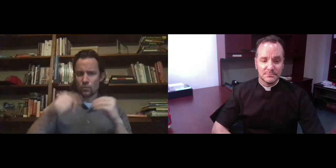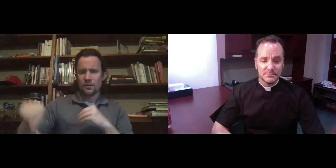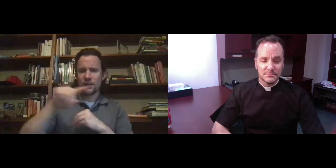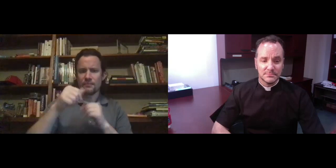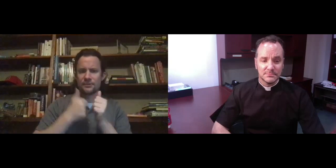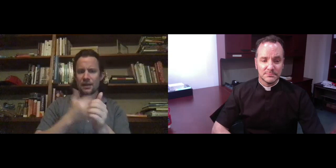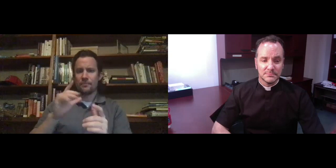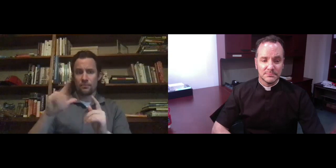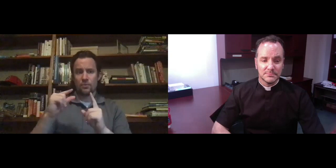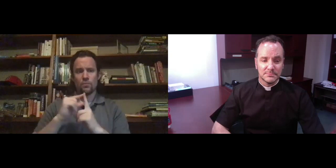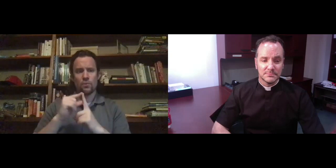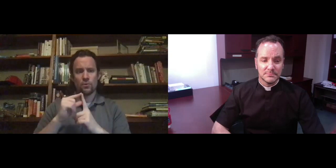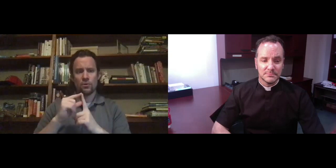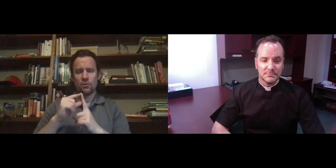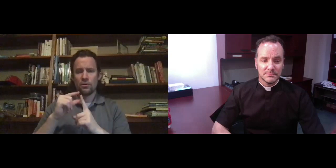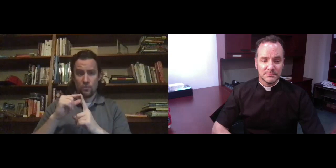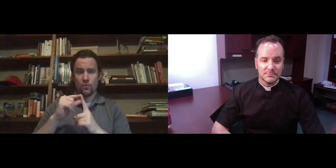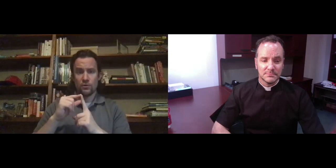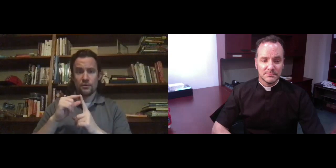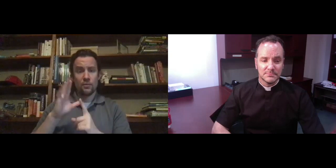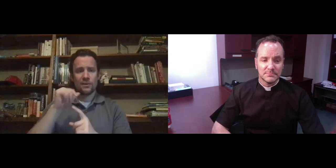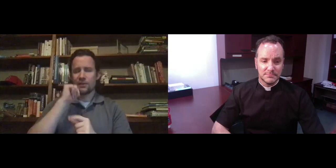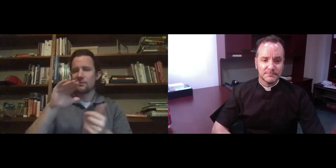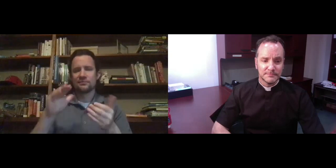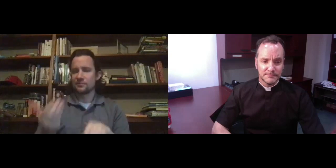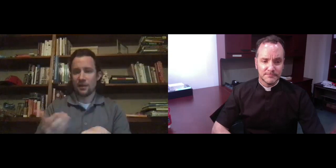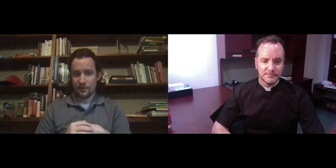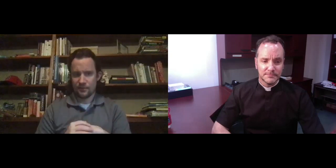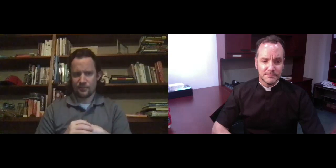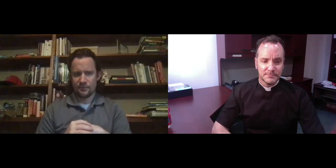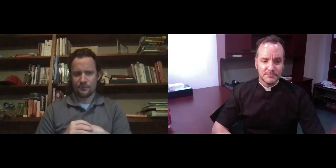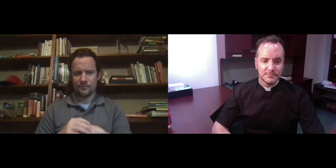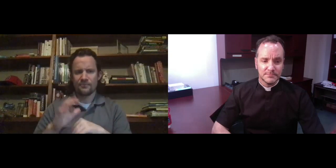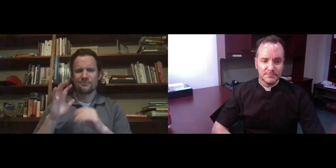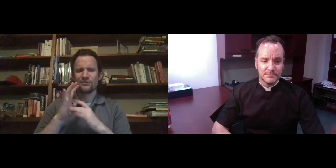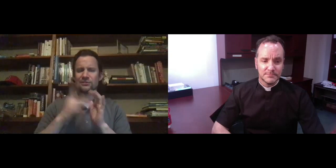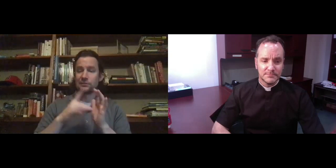So the word spread among the brothers that that disciple would not die.